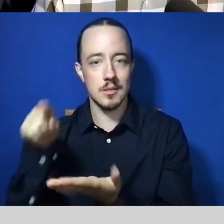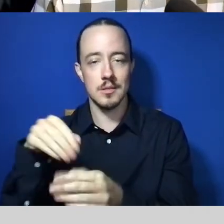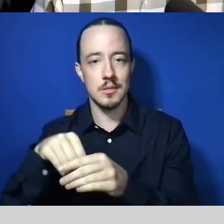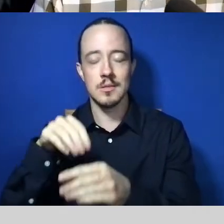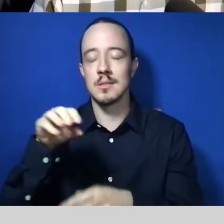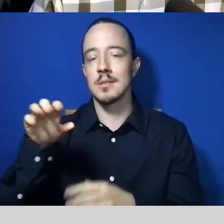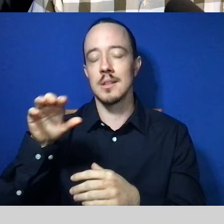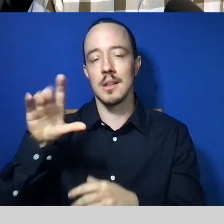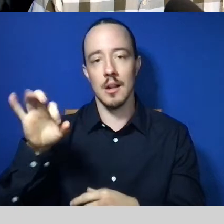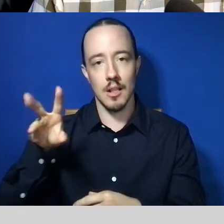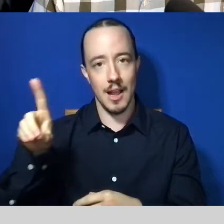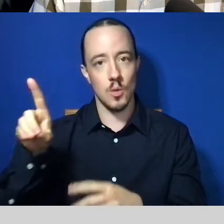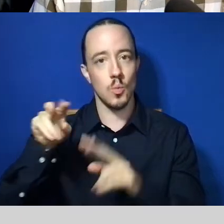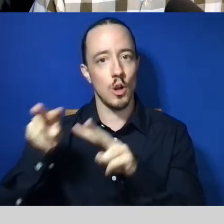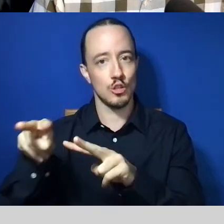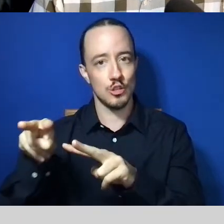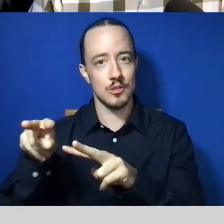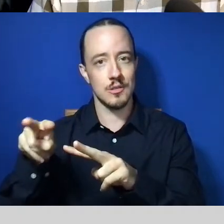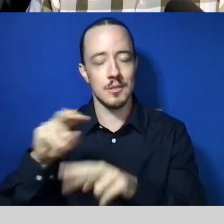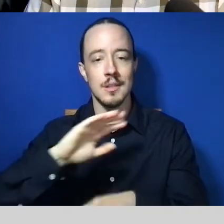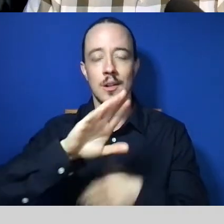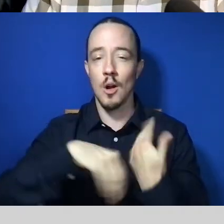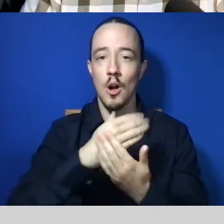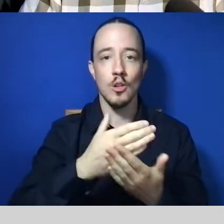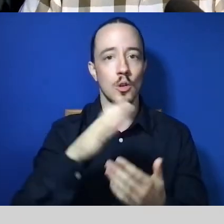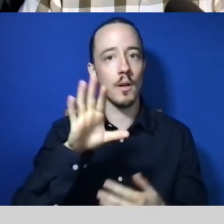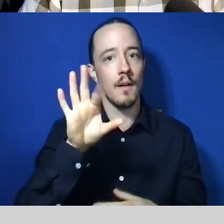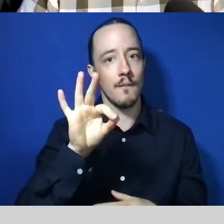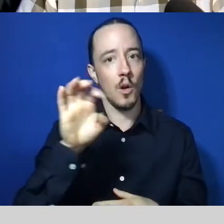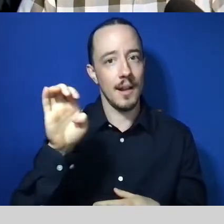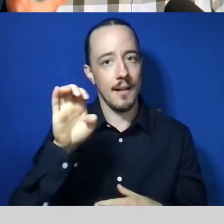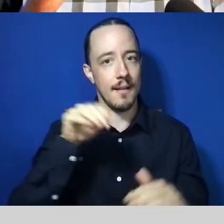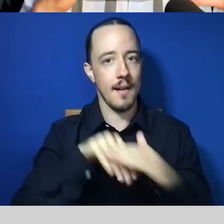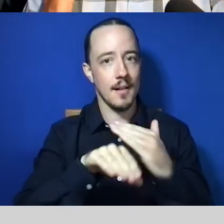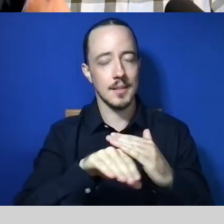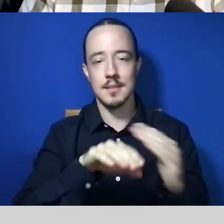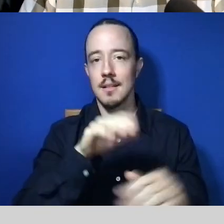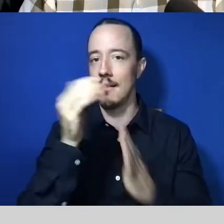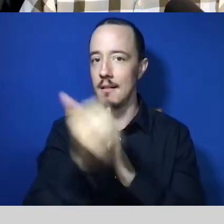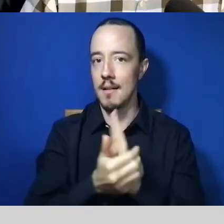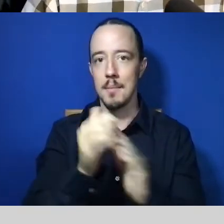are actually being shipped into CloudWatch as well. (coughs) It's nice to kind of centralize all that logging